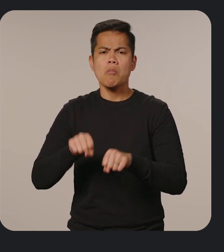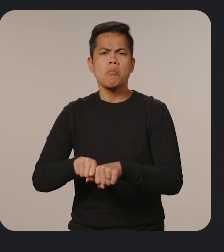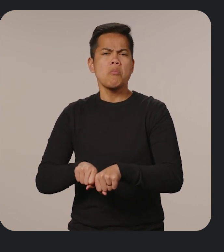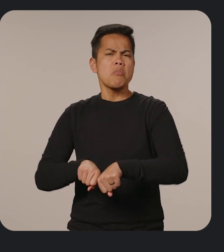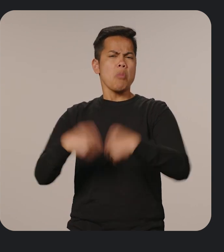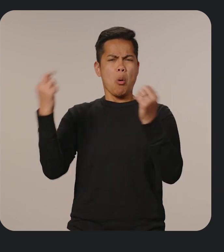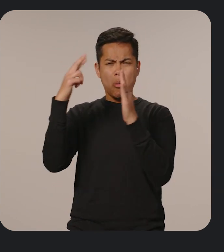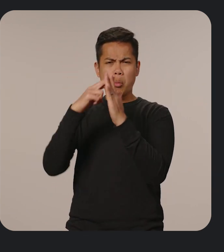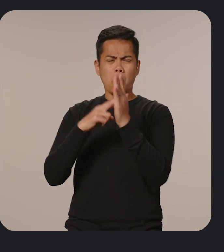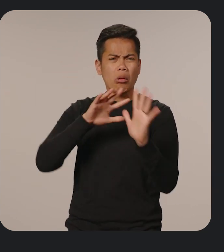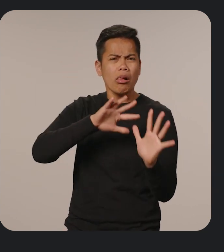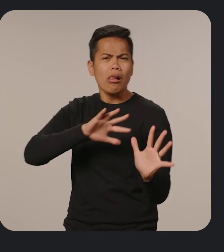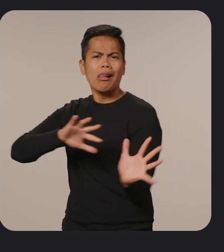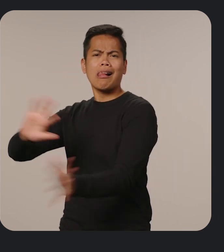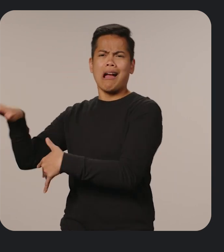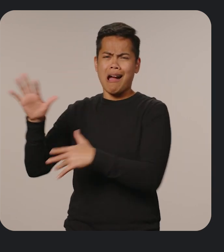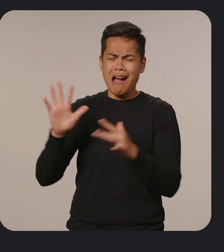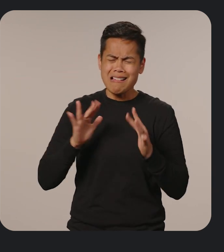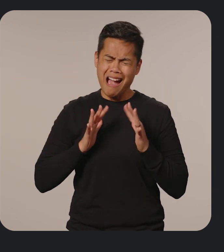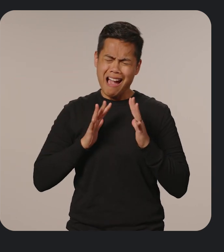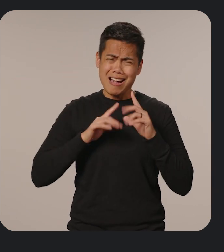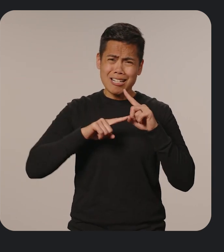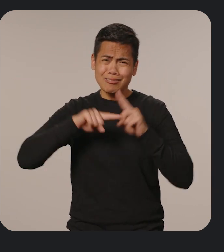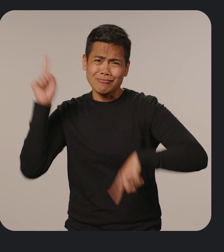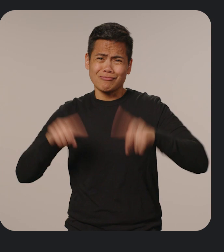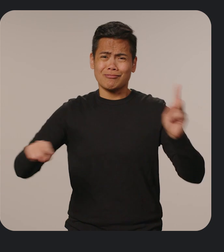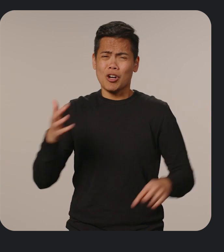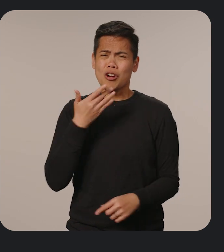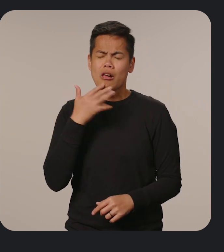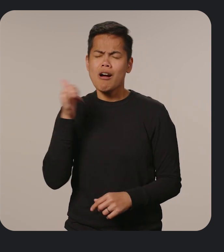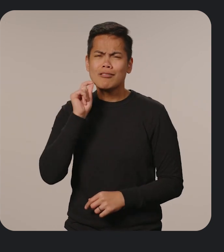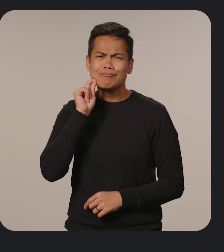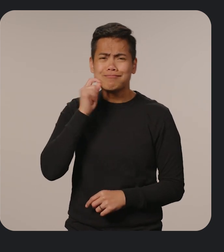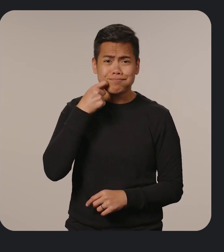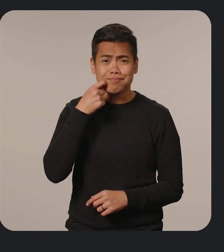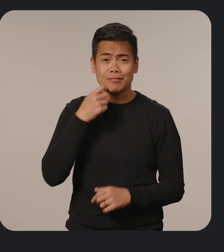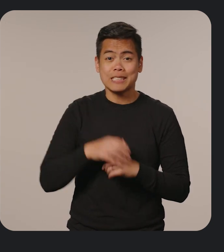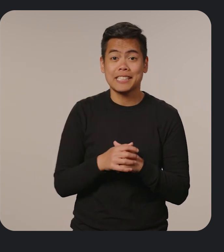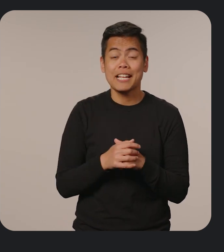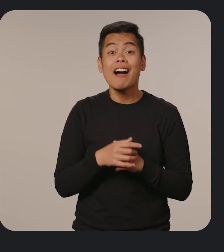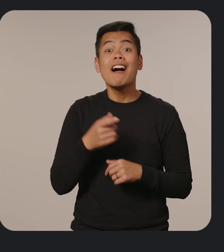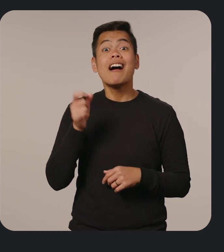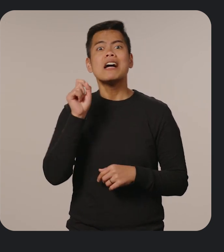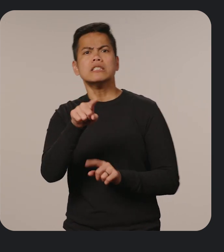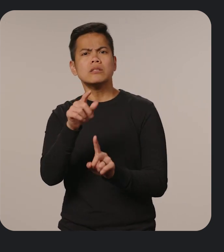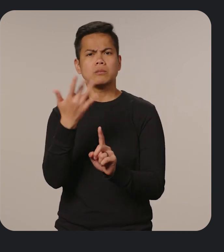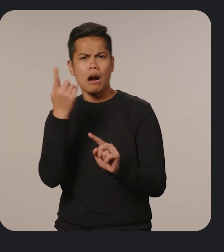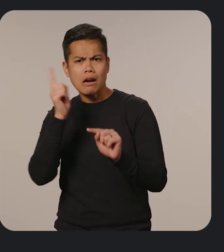of button per page. I feel that. Or maybe it's OK to sometimes obscure information with a mask.